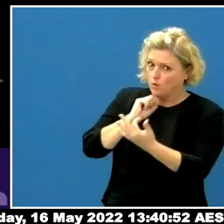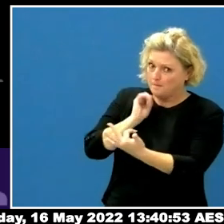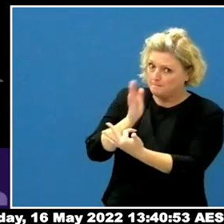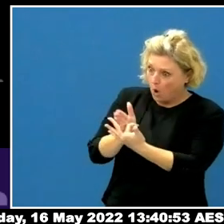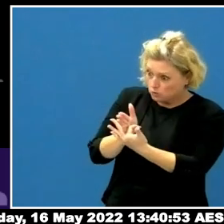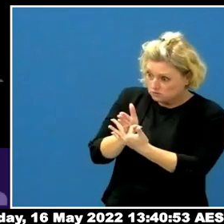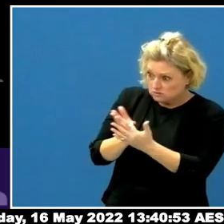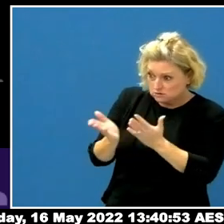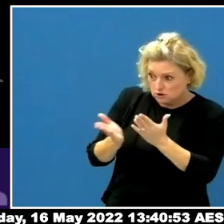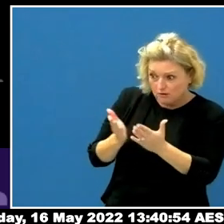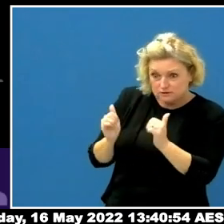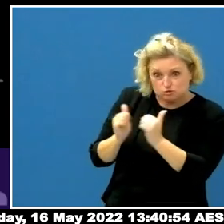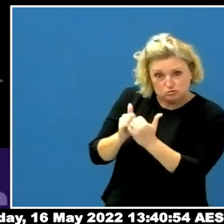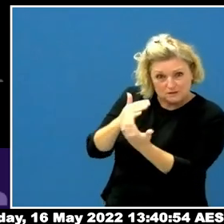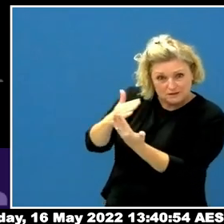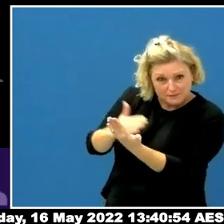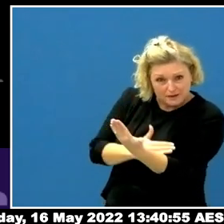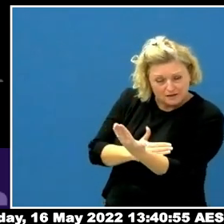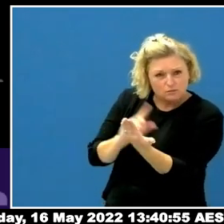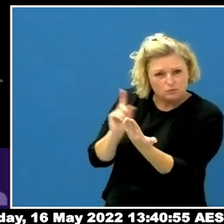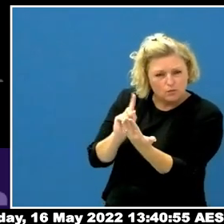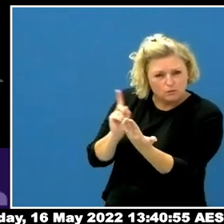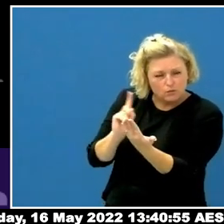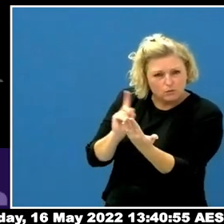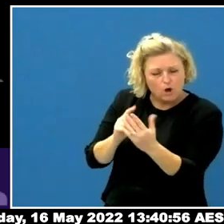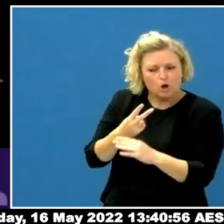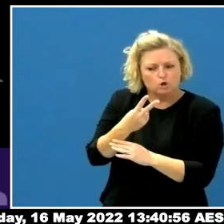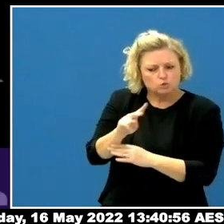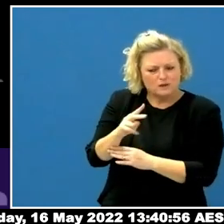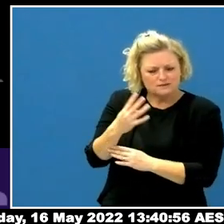Actually, 2014 onwards he has had a service agreement yearly.